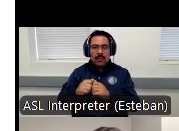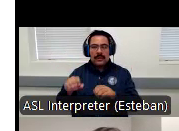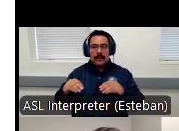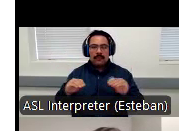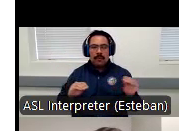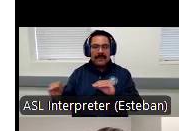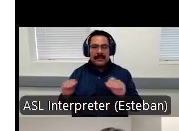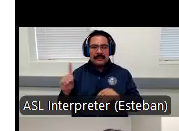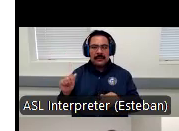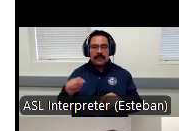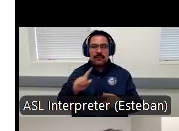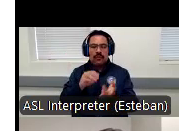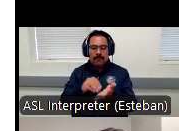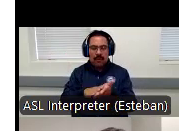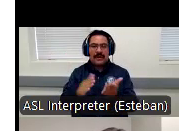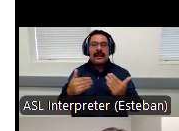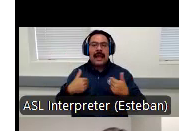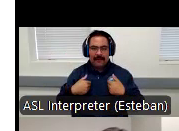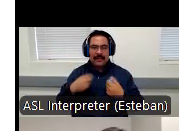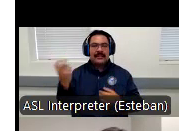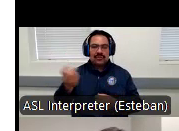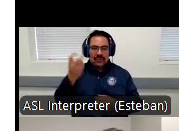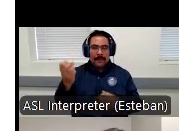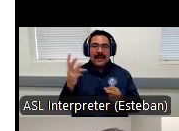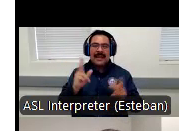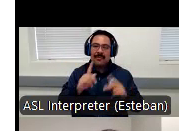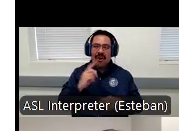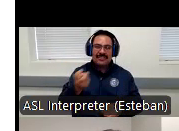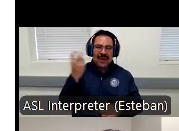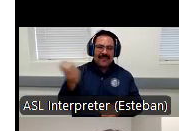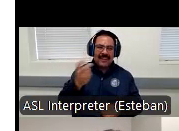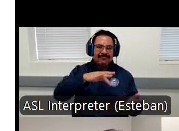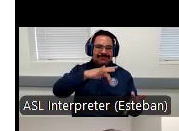a trip. So a lot of people are traveling, and travelers with disabilities spent more